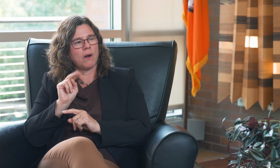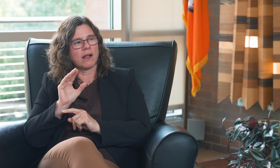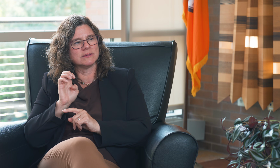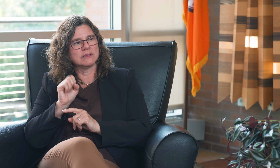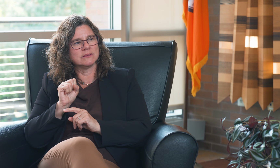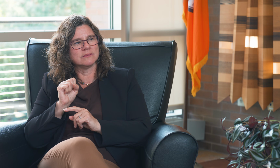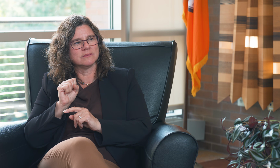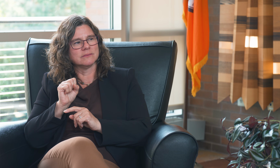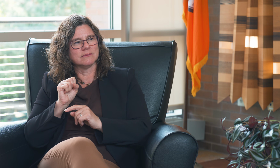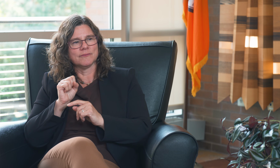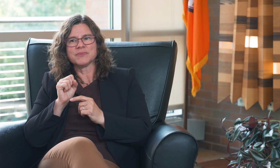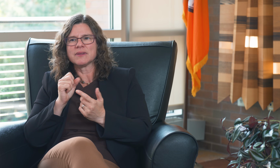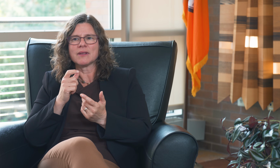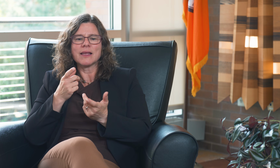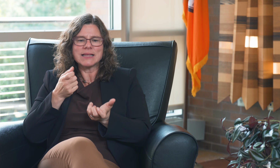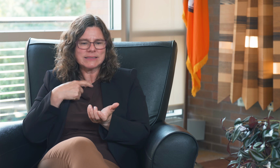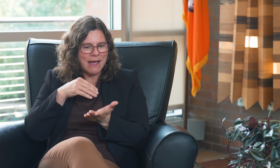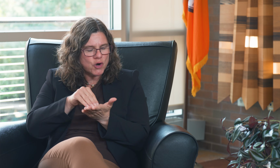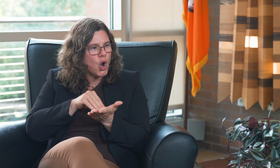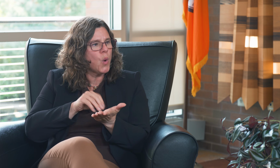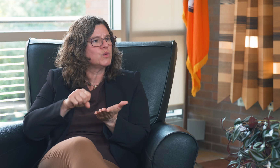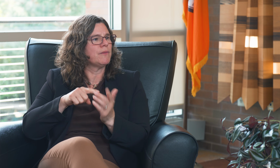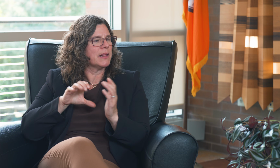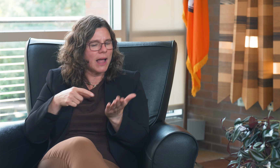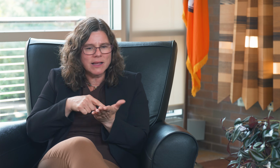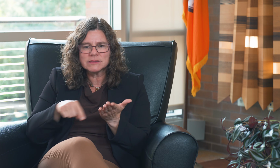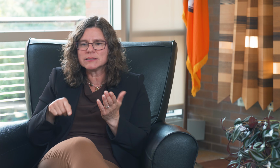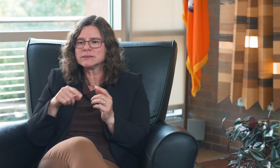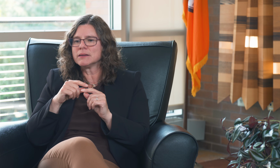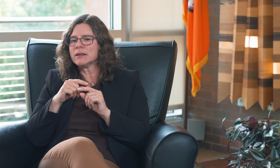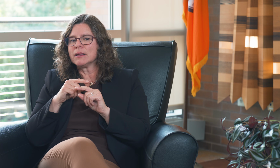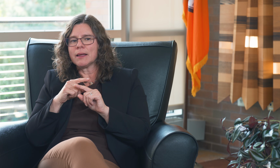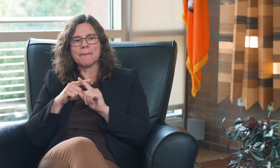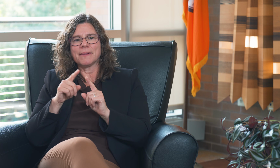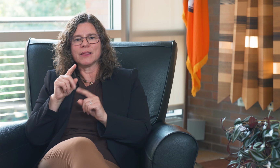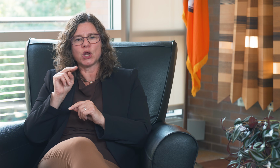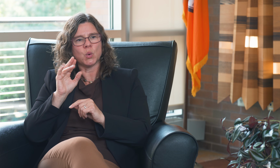that I wasn't catching the nuances in the classroom. I had my notes from class,